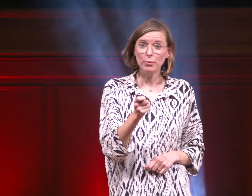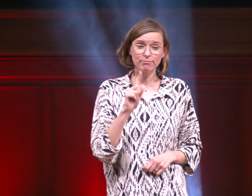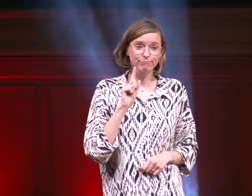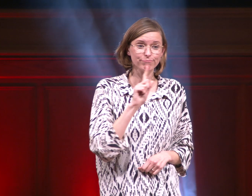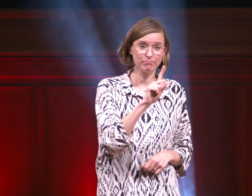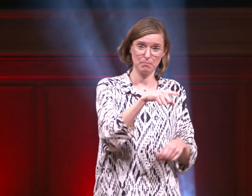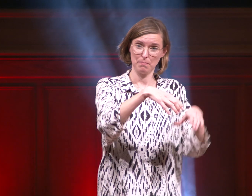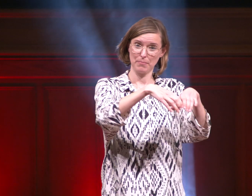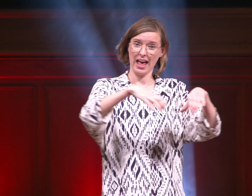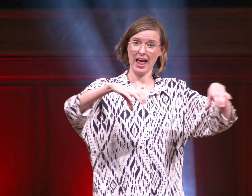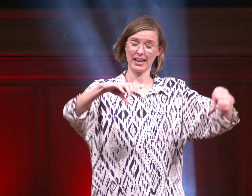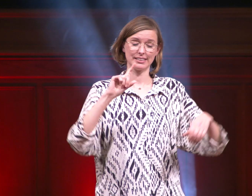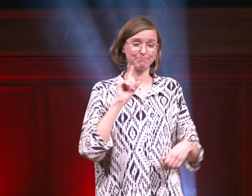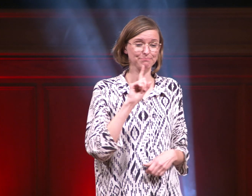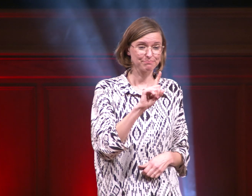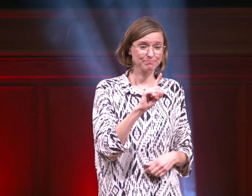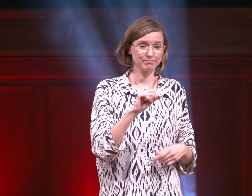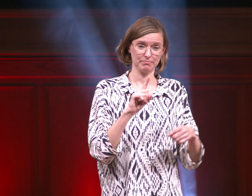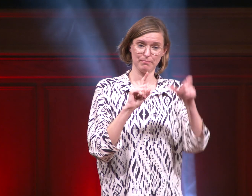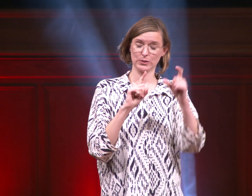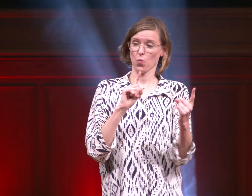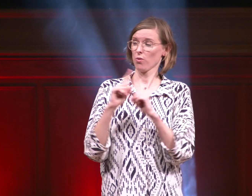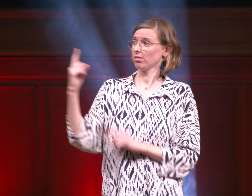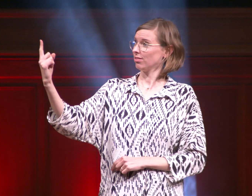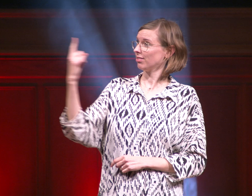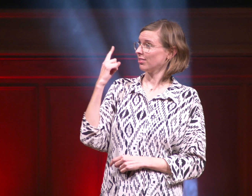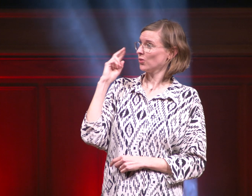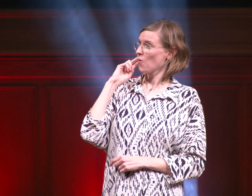the first hurdle you get to is the desk where you buy your ticket.